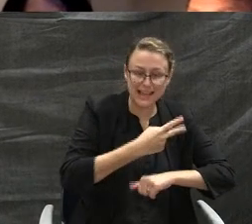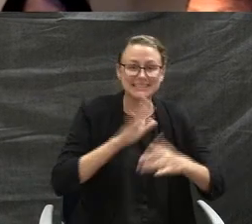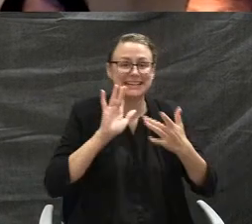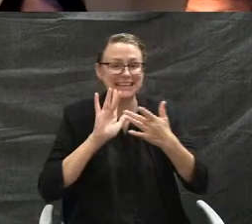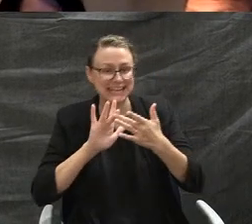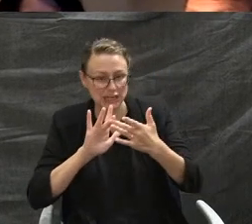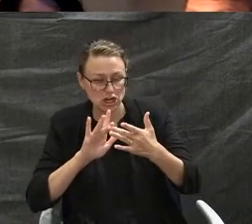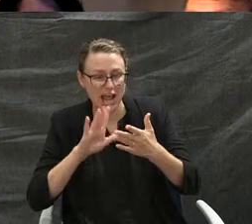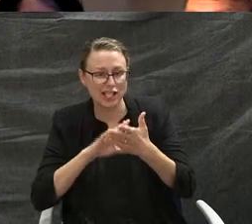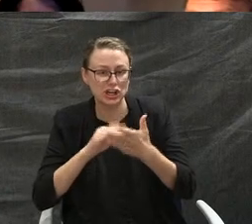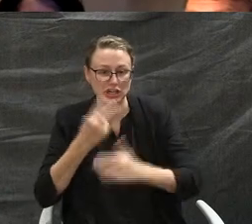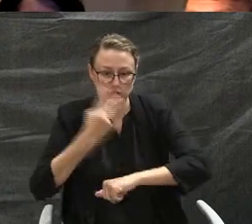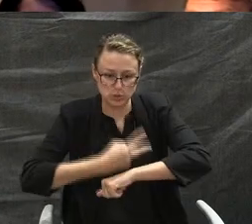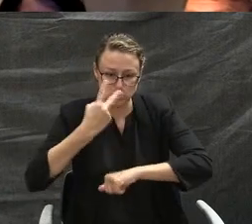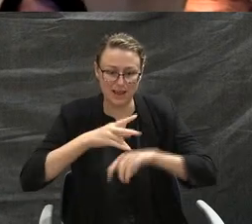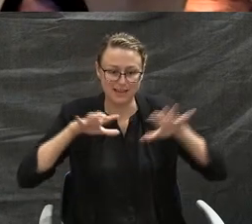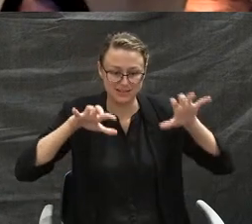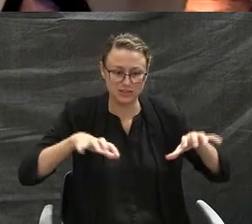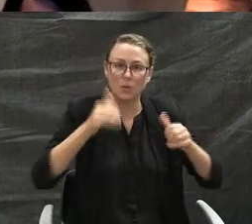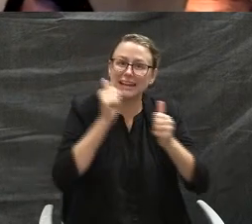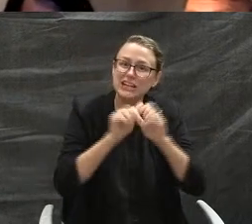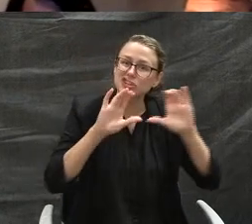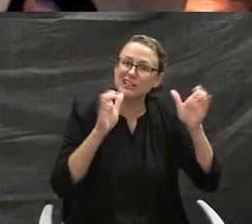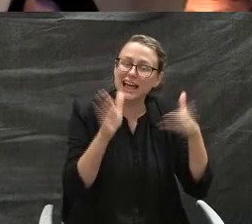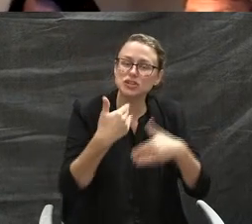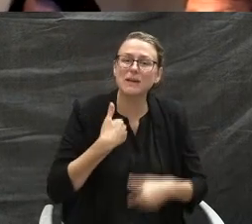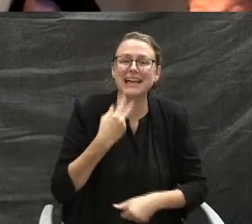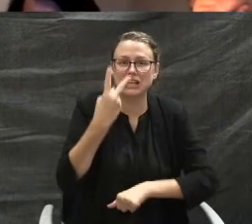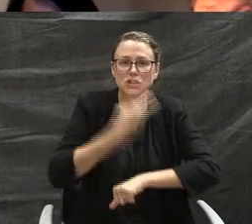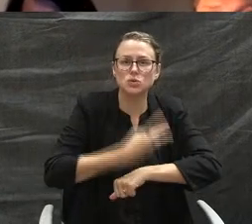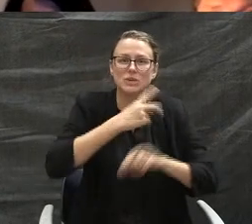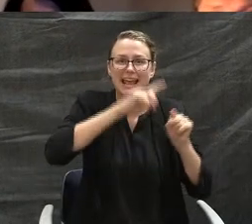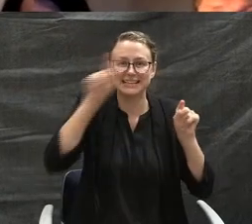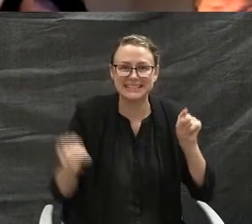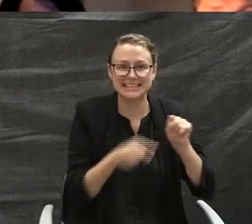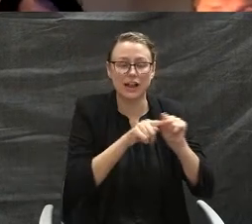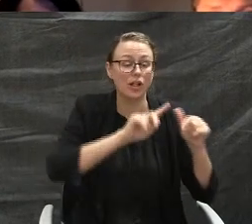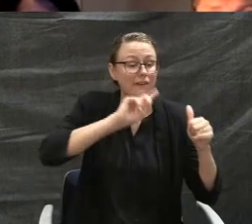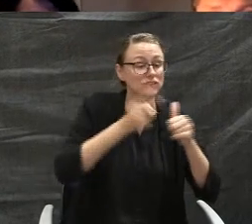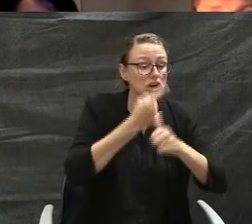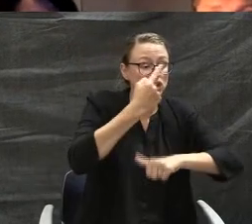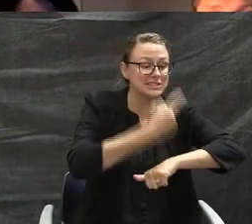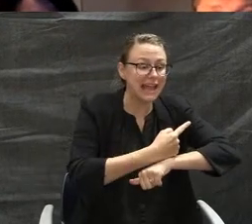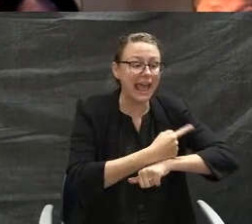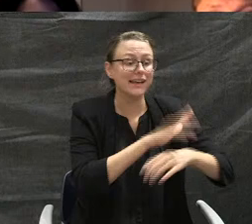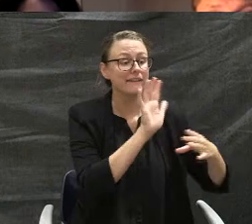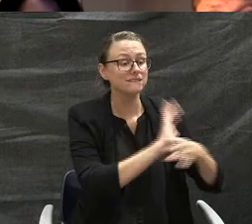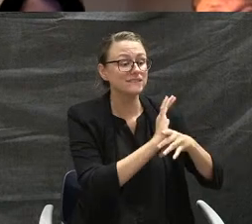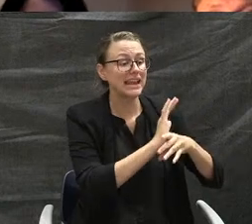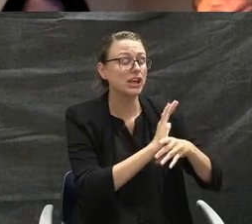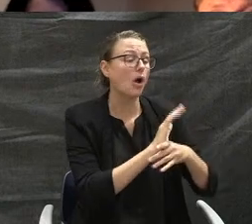each, each class kind of has a two day cycle. So the first day is flipped classroom, which is video lessons and teacher